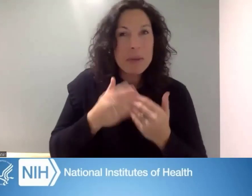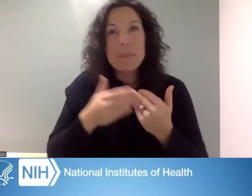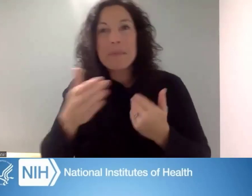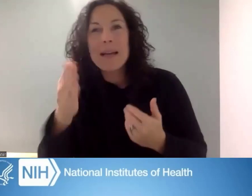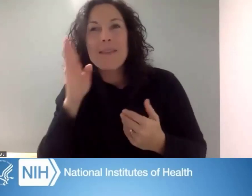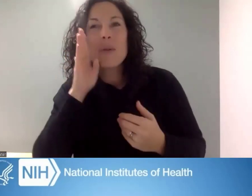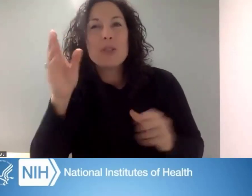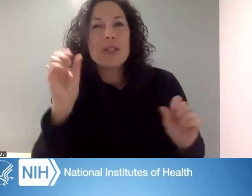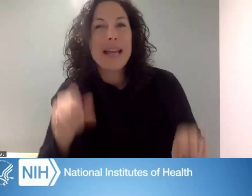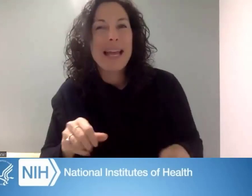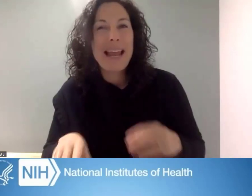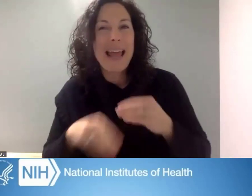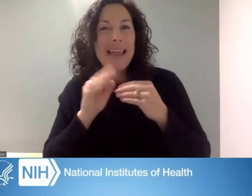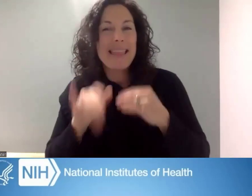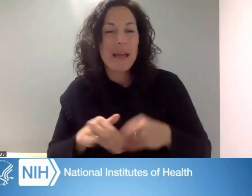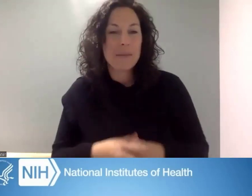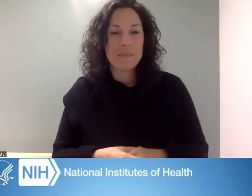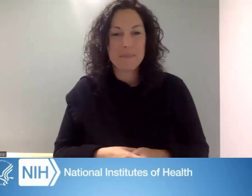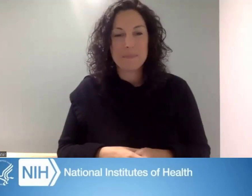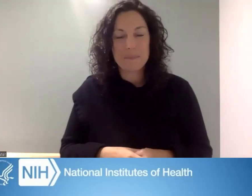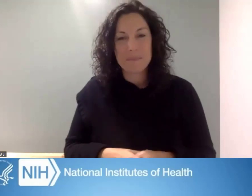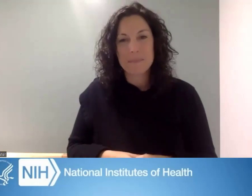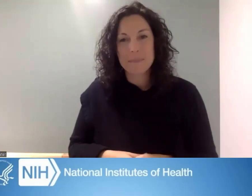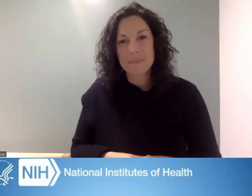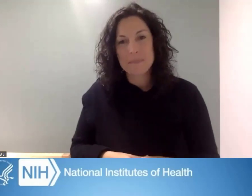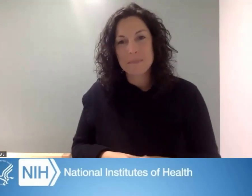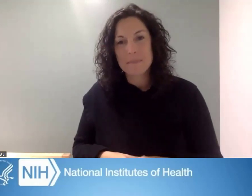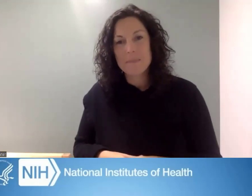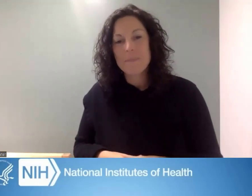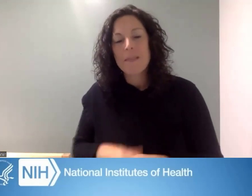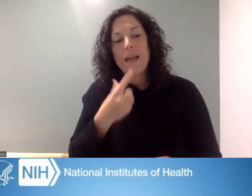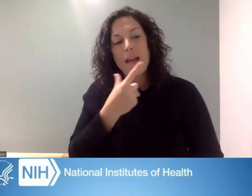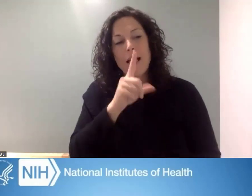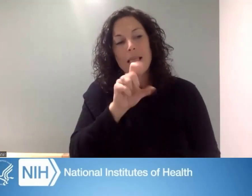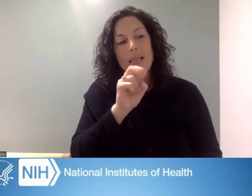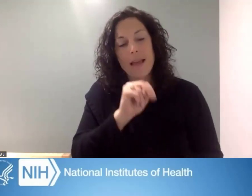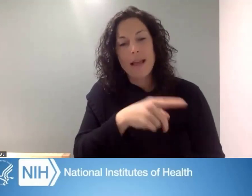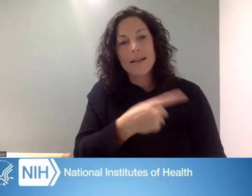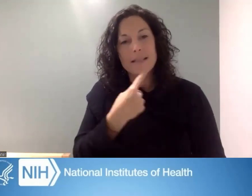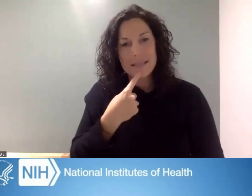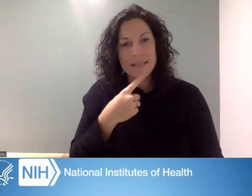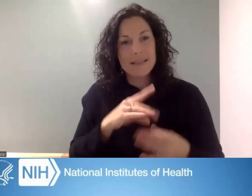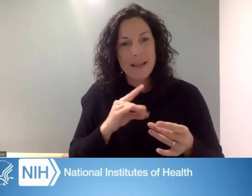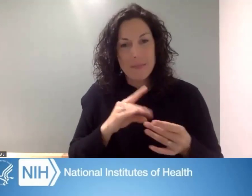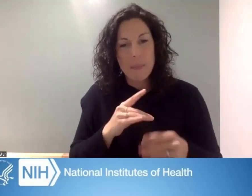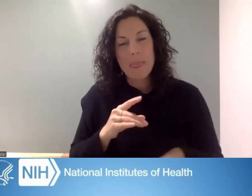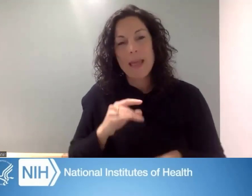In the meantime, as Glen was saying, the Fogarty International Center listed there